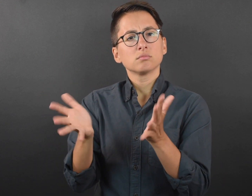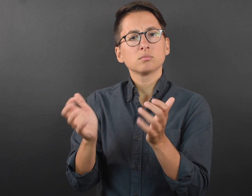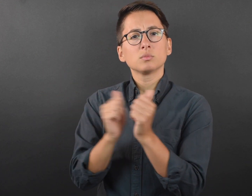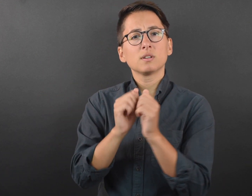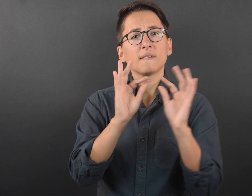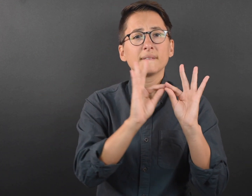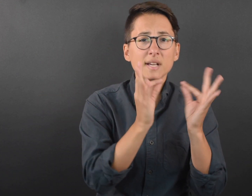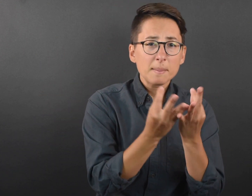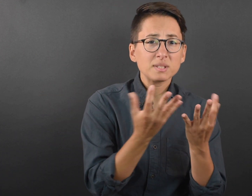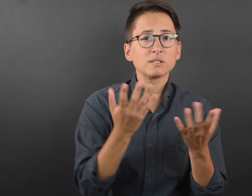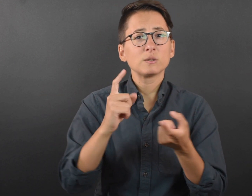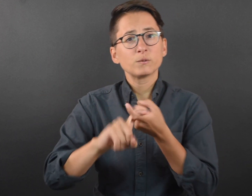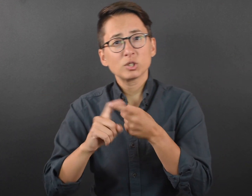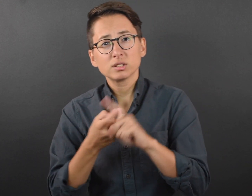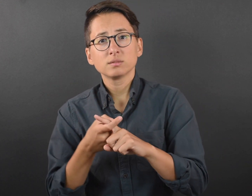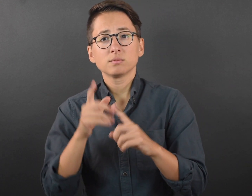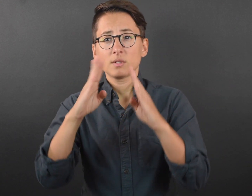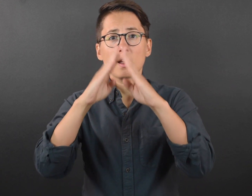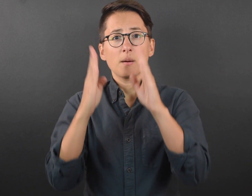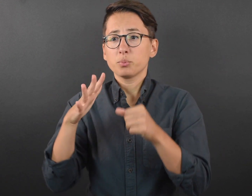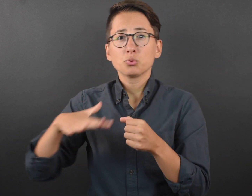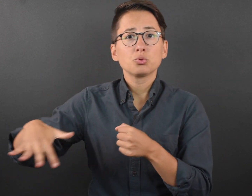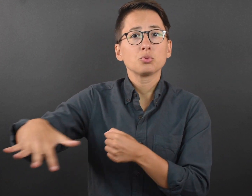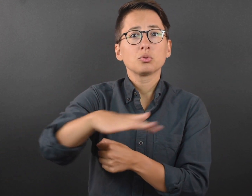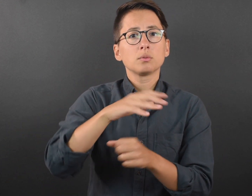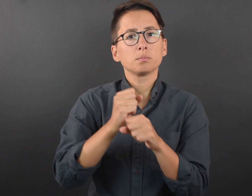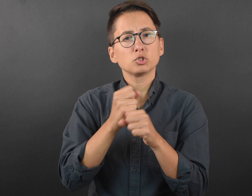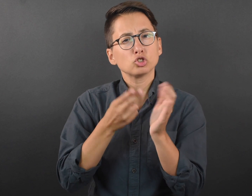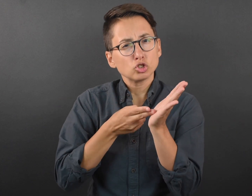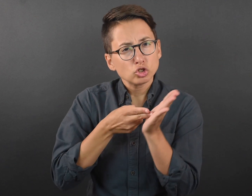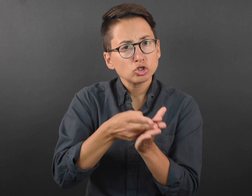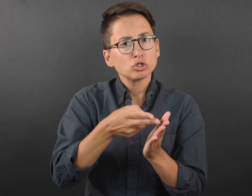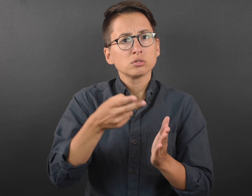talk to your family, friends, and neighbors to help make sure they know